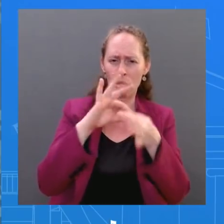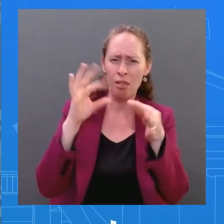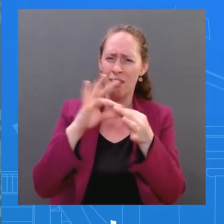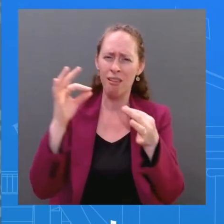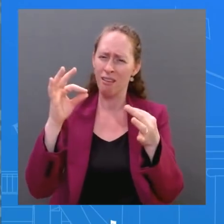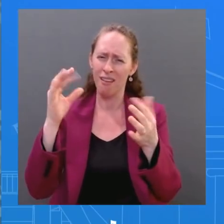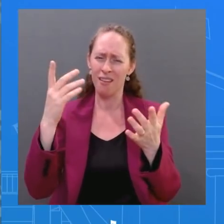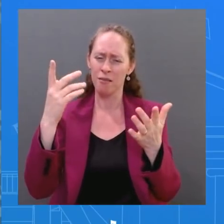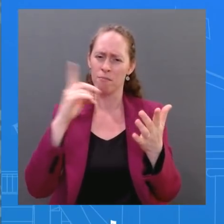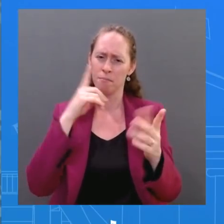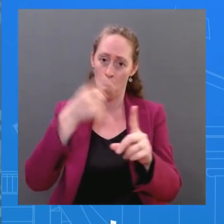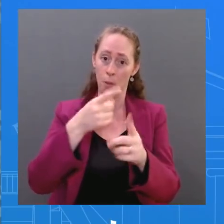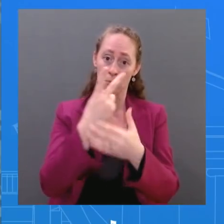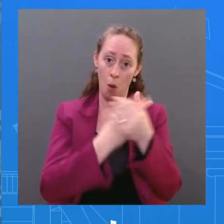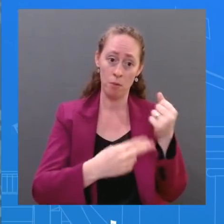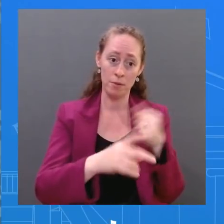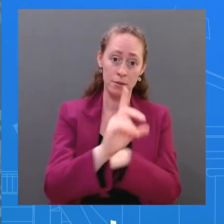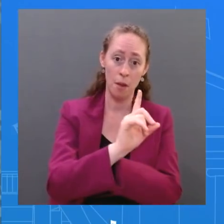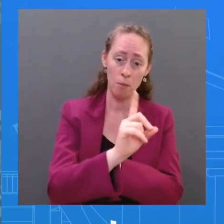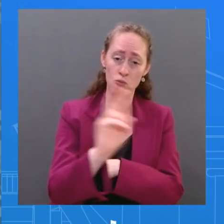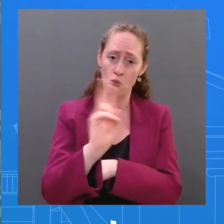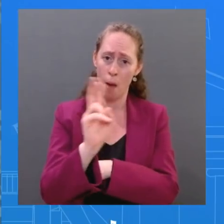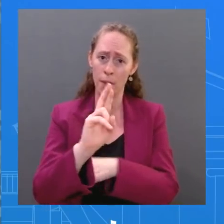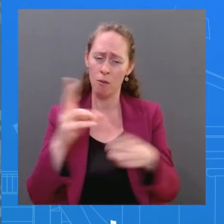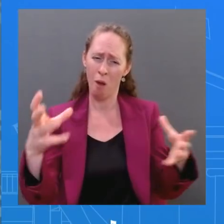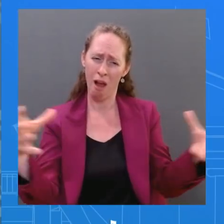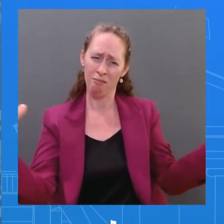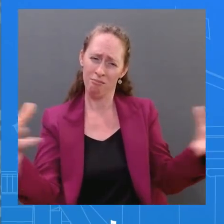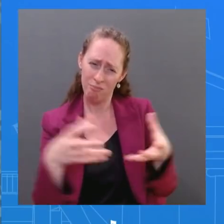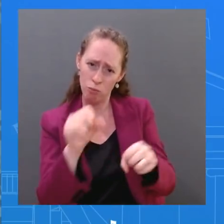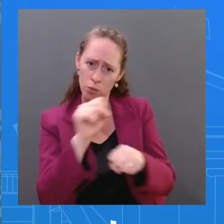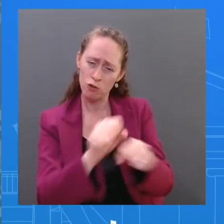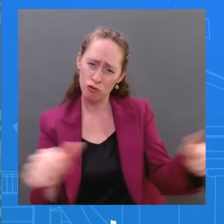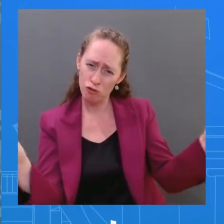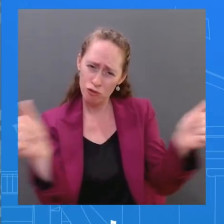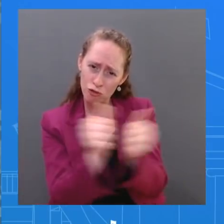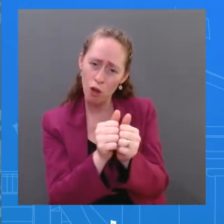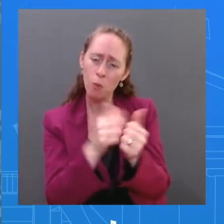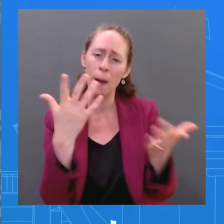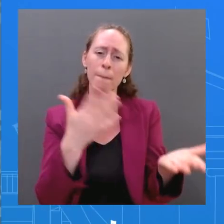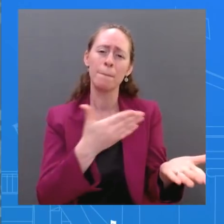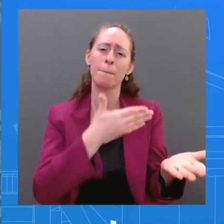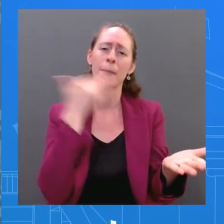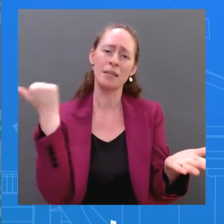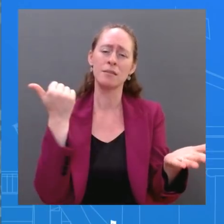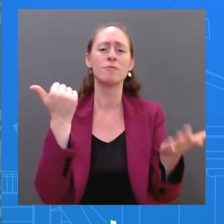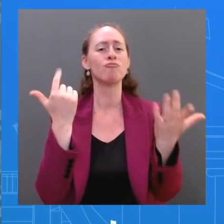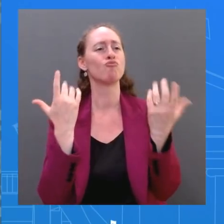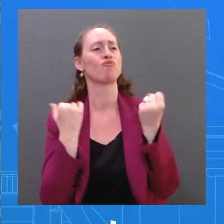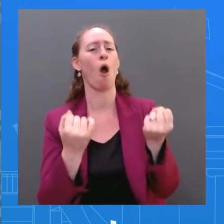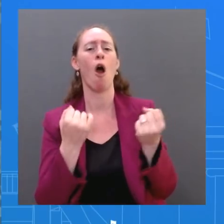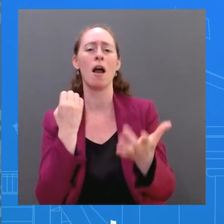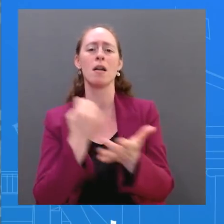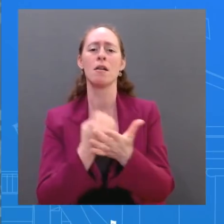that meets our economic and national security objectives. And we want to do this by this summer. We feel confident in that.